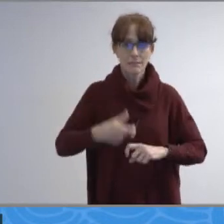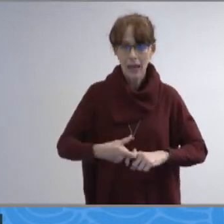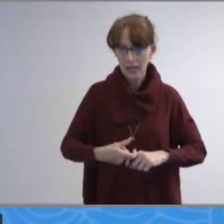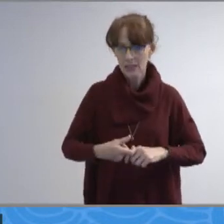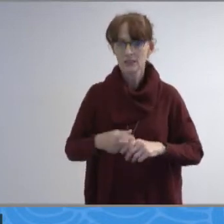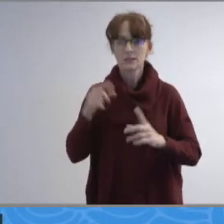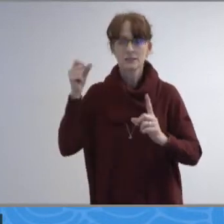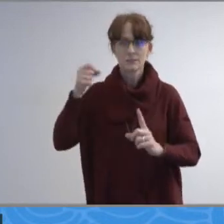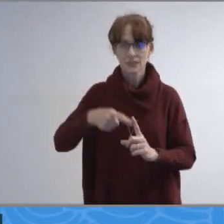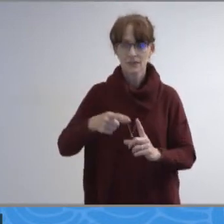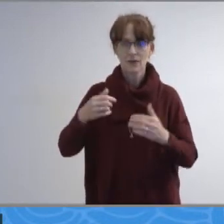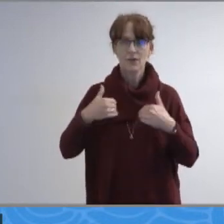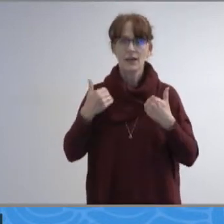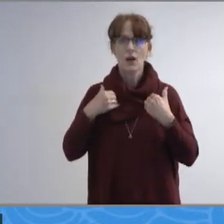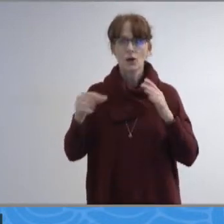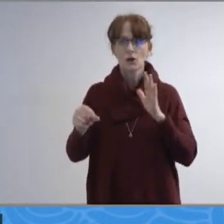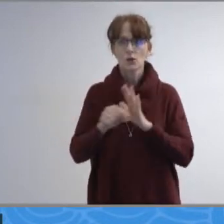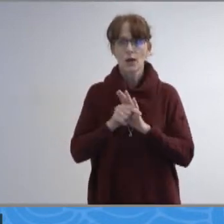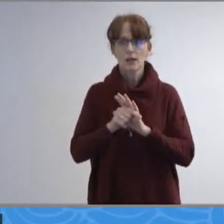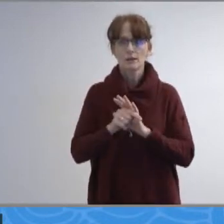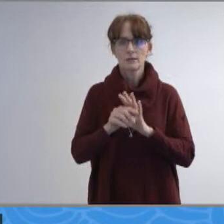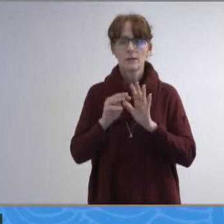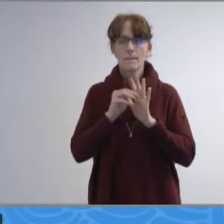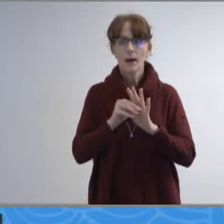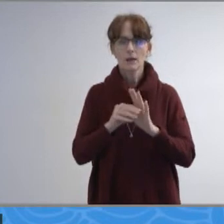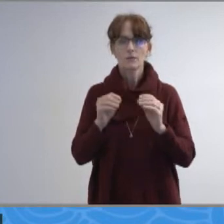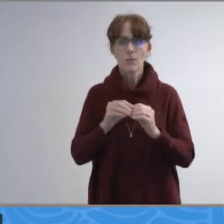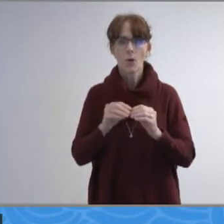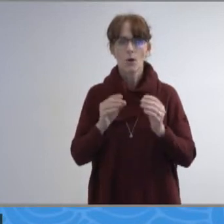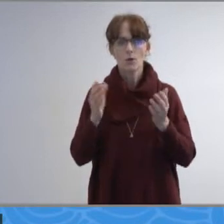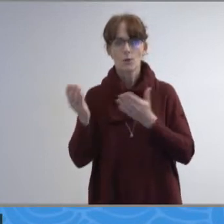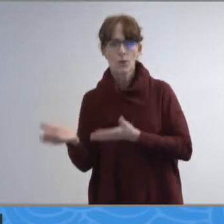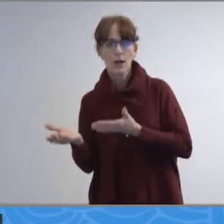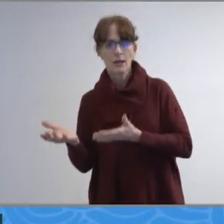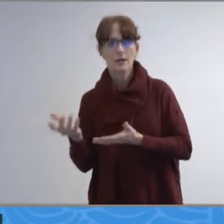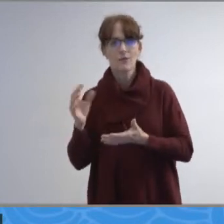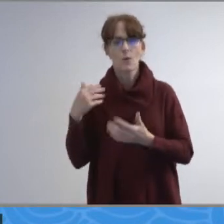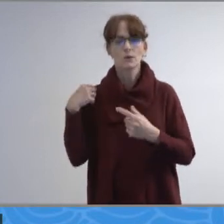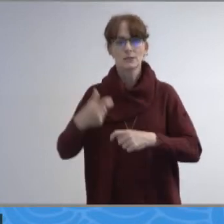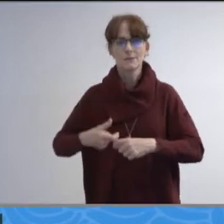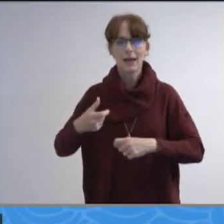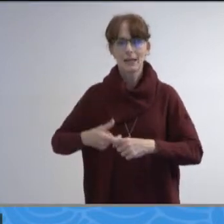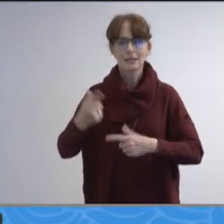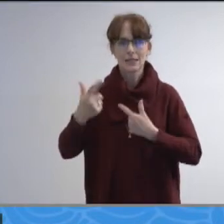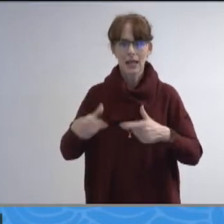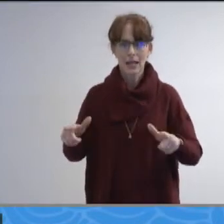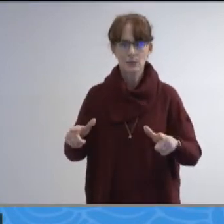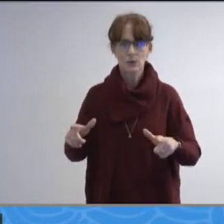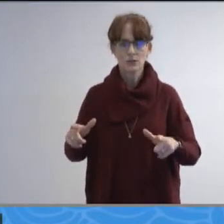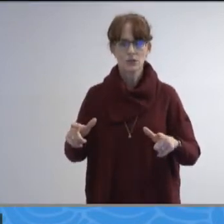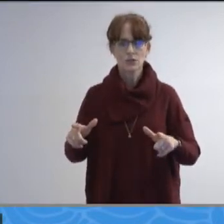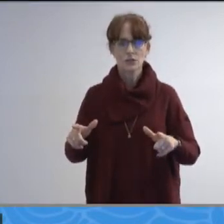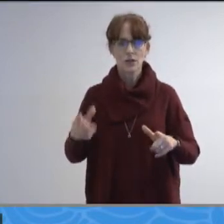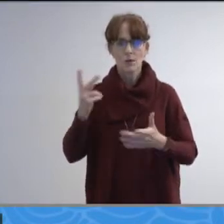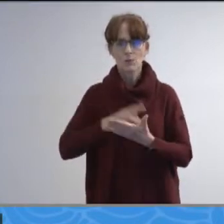specifically at the younger grades where the model is more heavily weighted towards Spanish language program